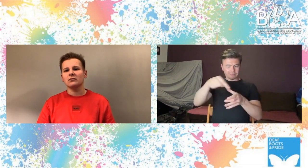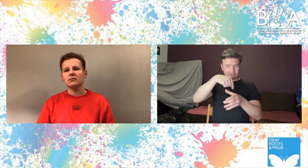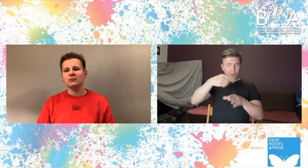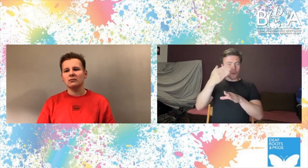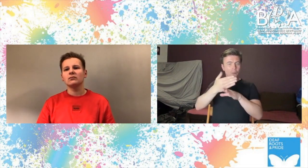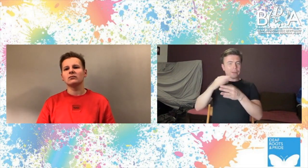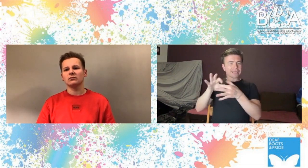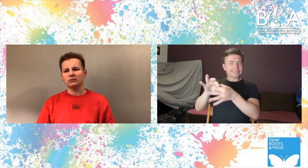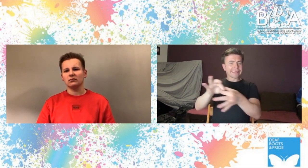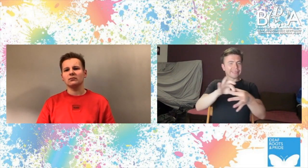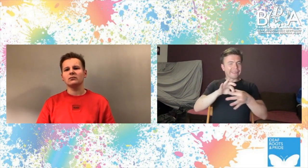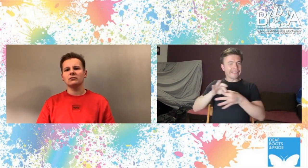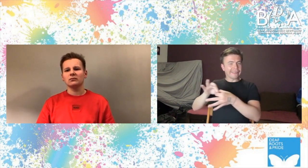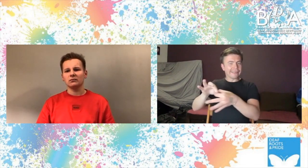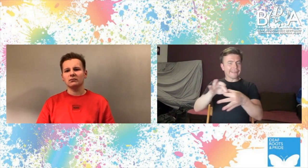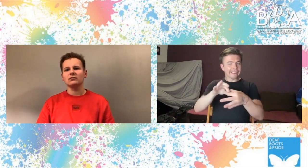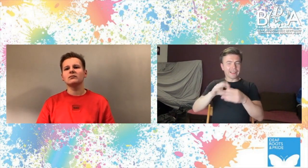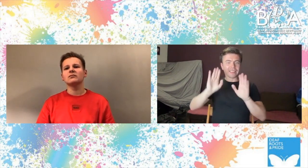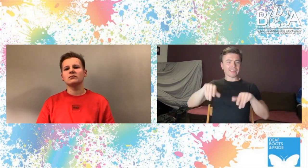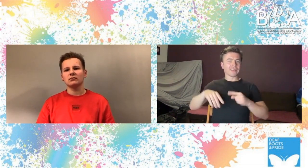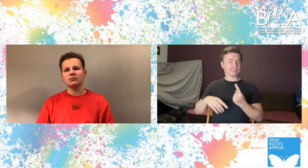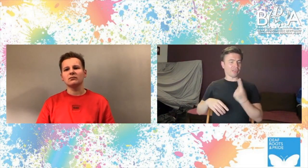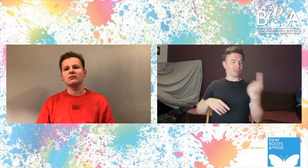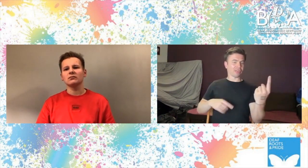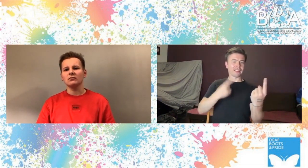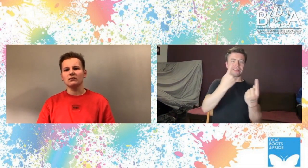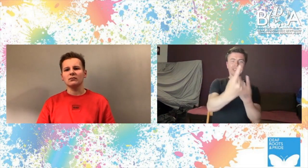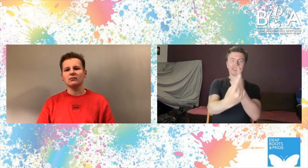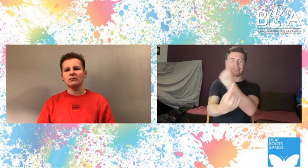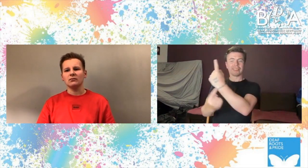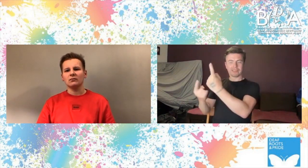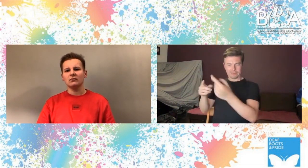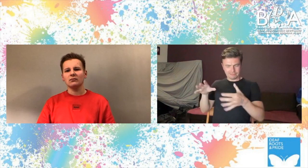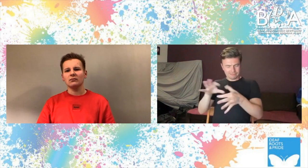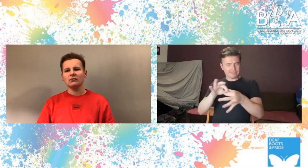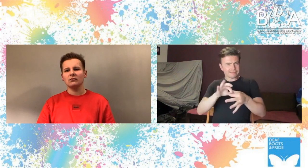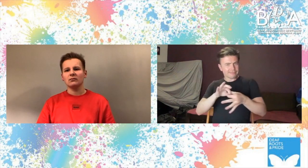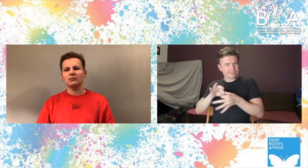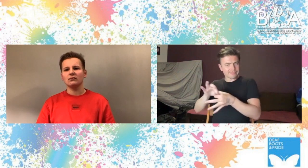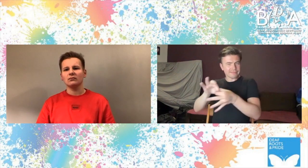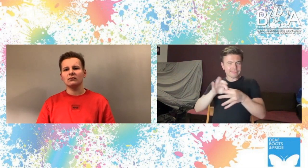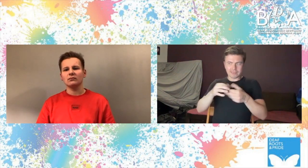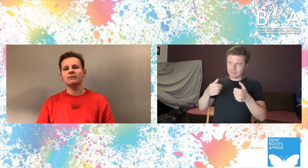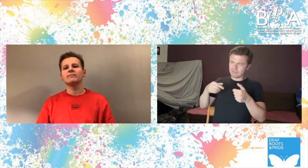working together rather than as an individual task. It’s something you can